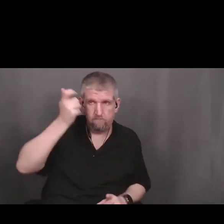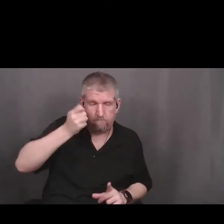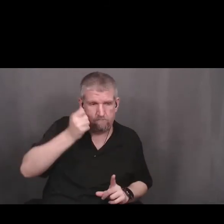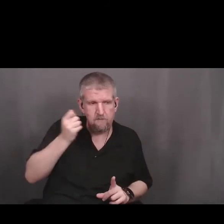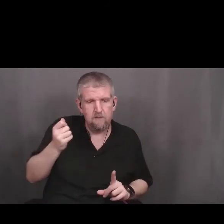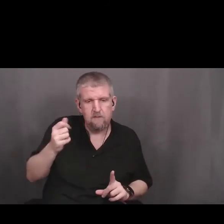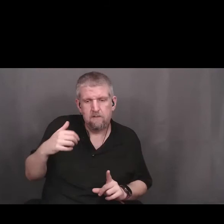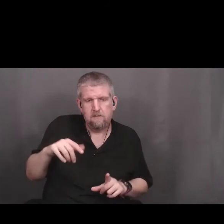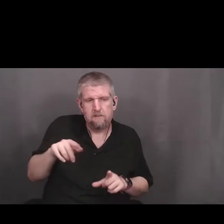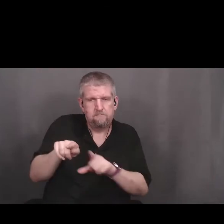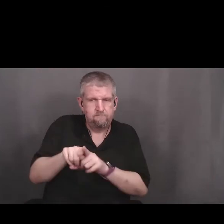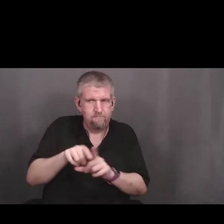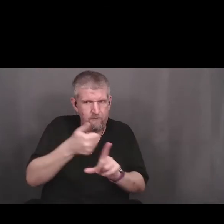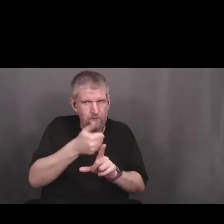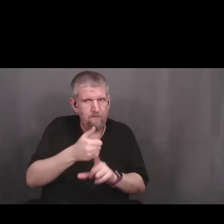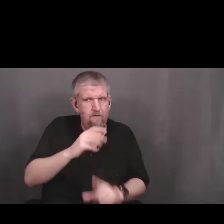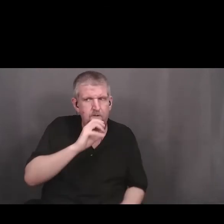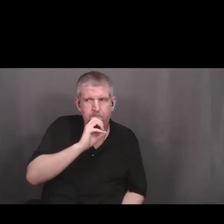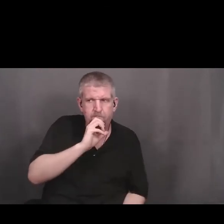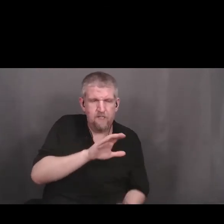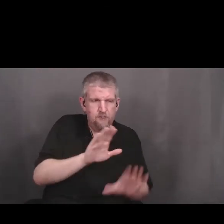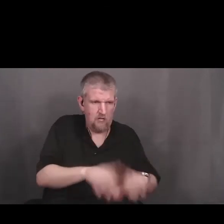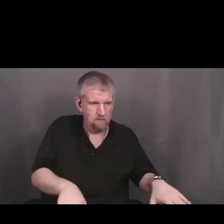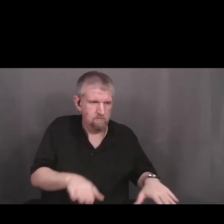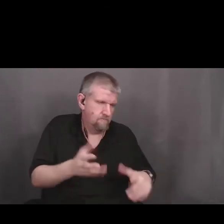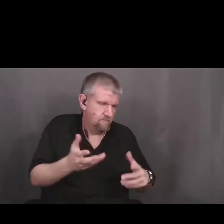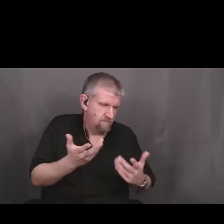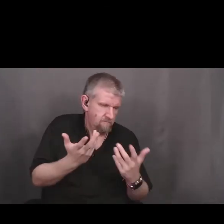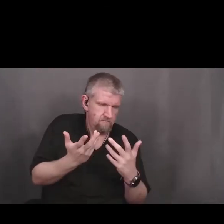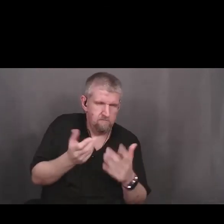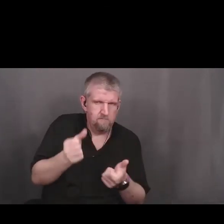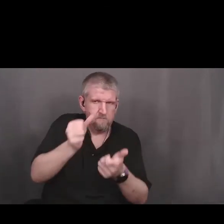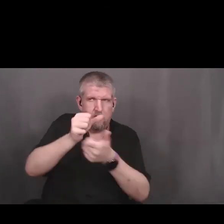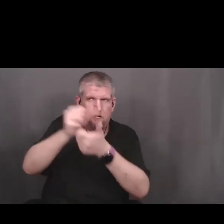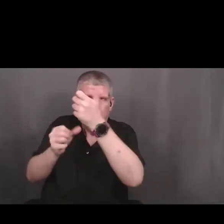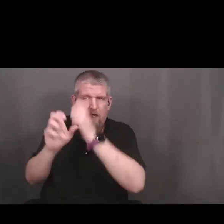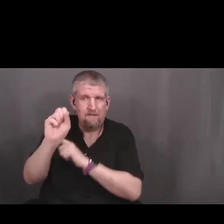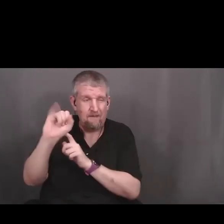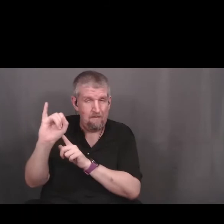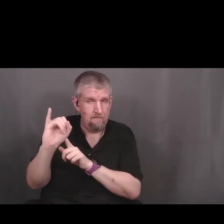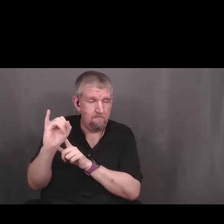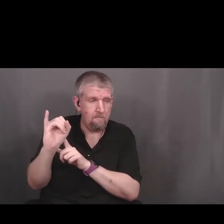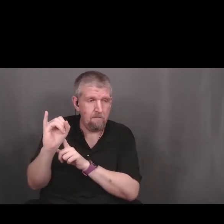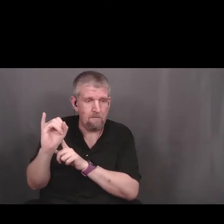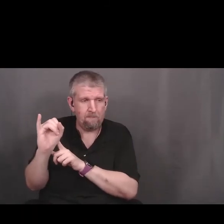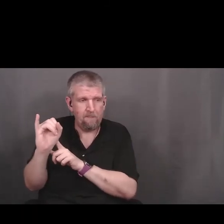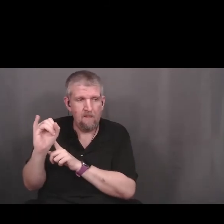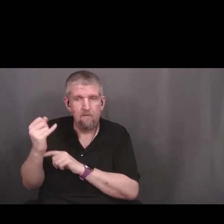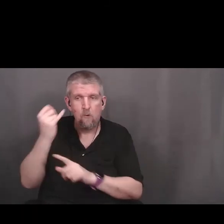as someone who is a child under SSI, everyone who is 18 will have to go